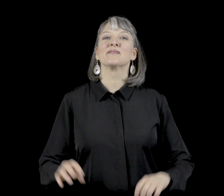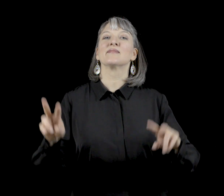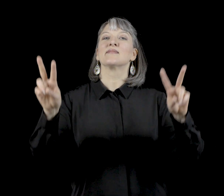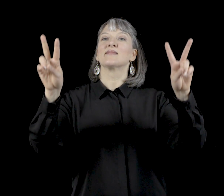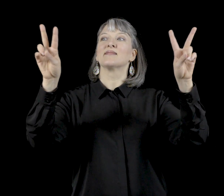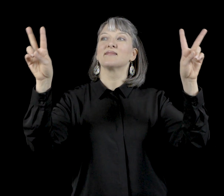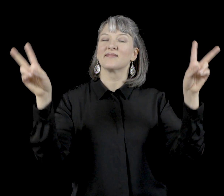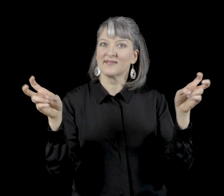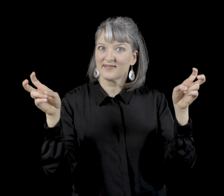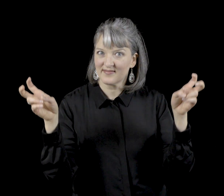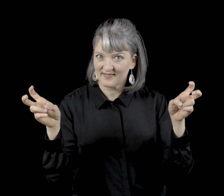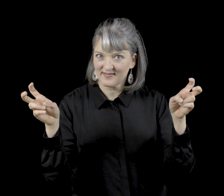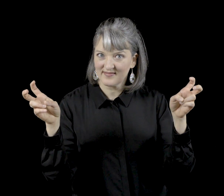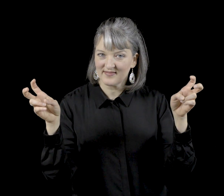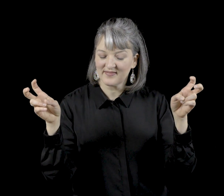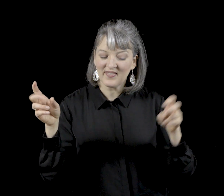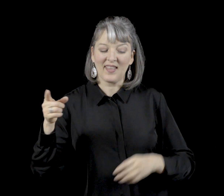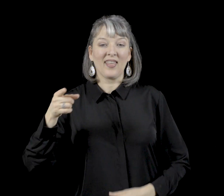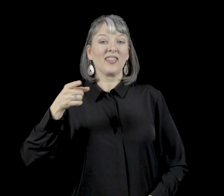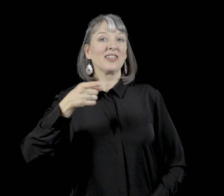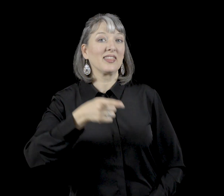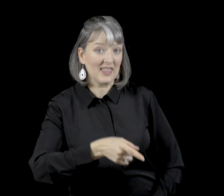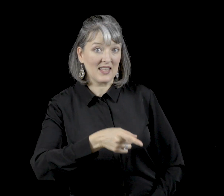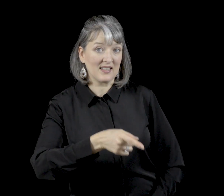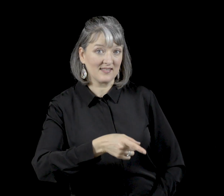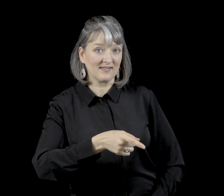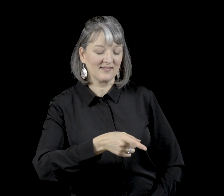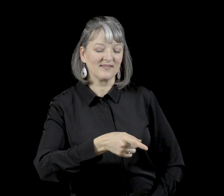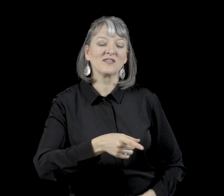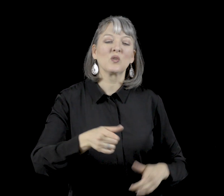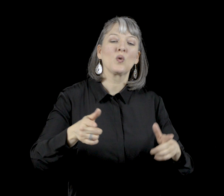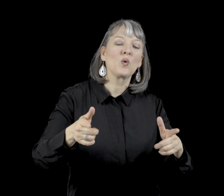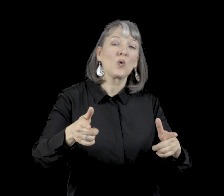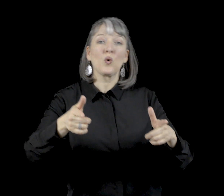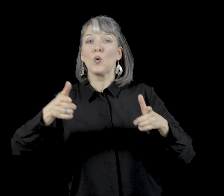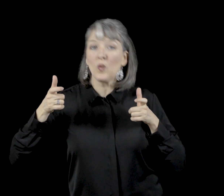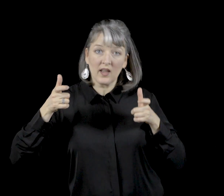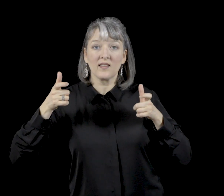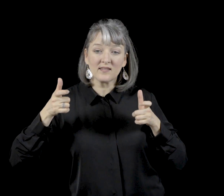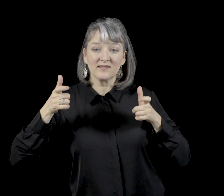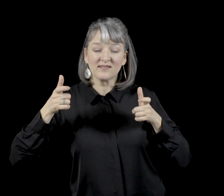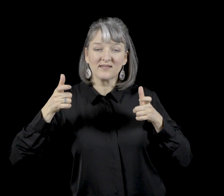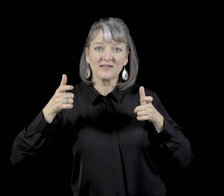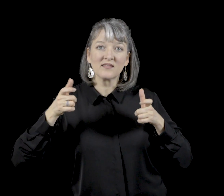OPENING QUOTE THE QUICK